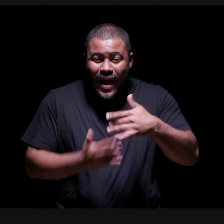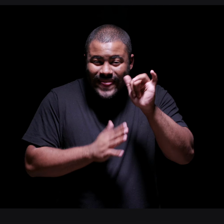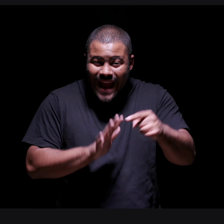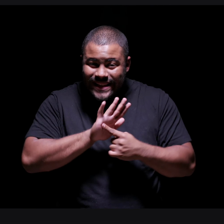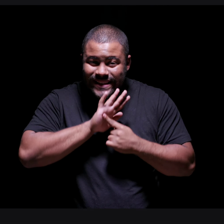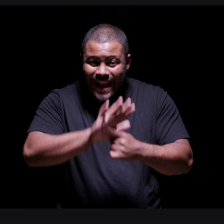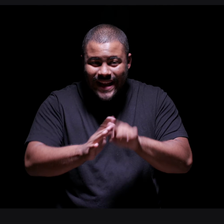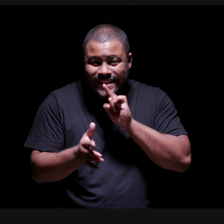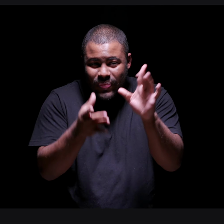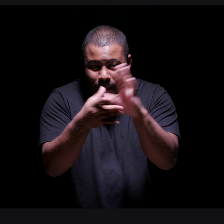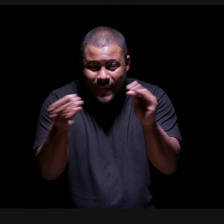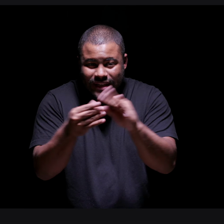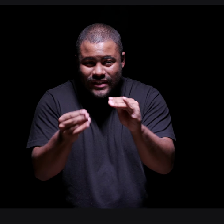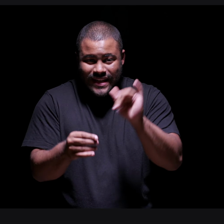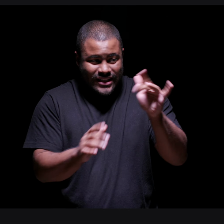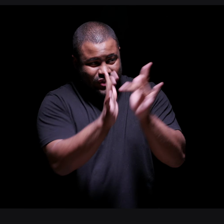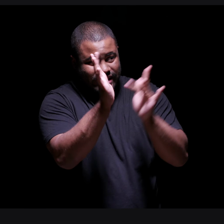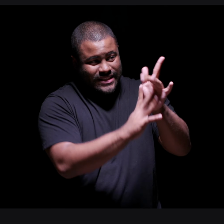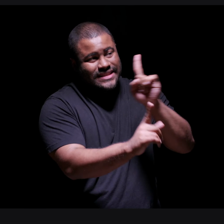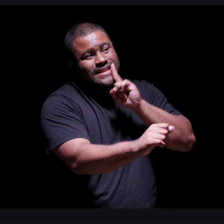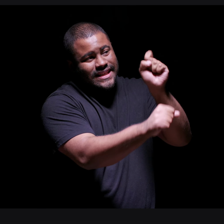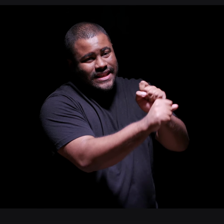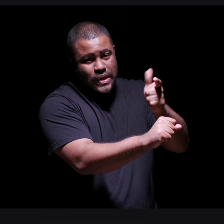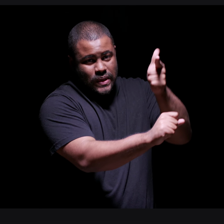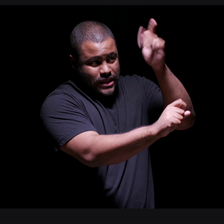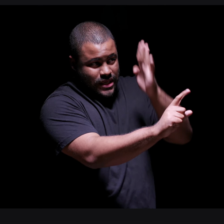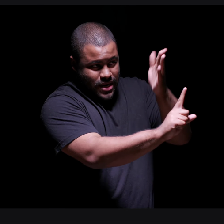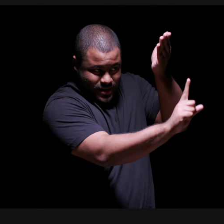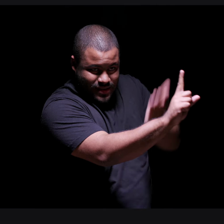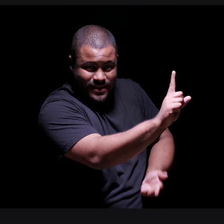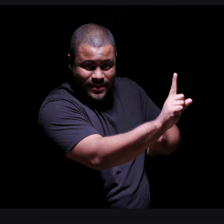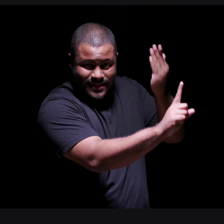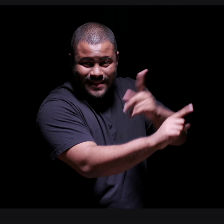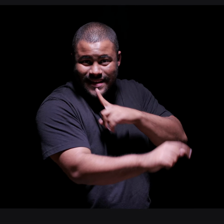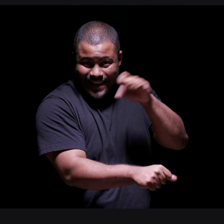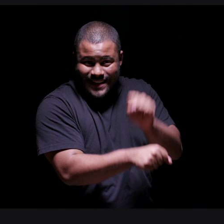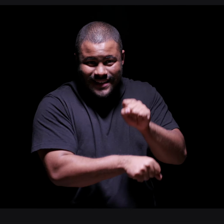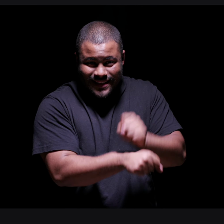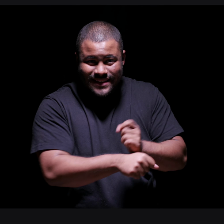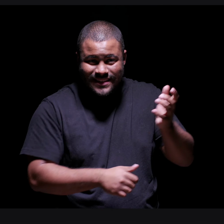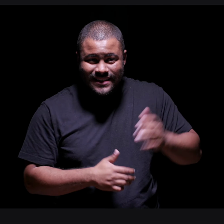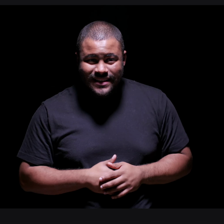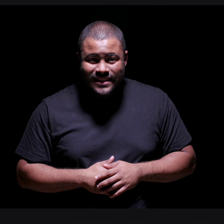Whatever the sign may be, the message it would tell is that this Jesus who is God,